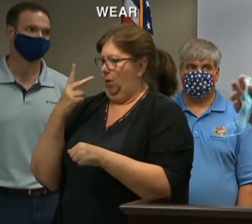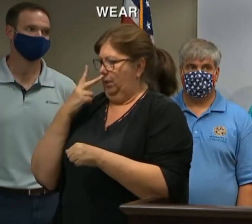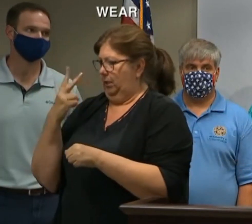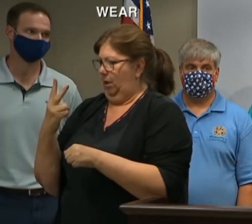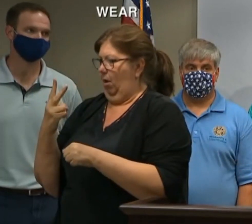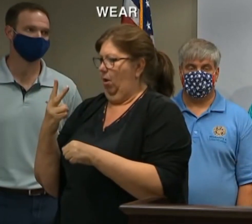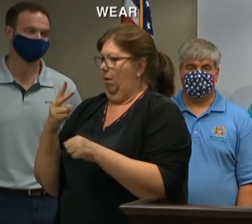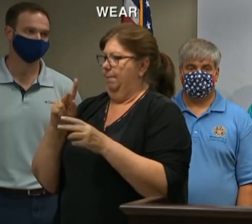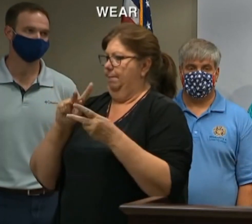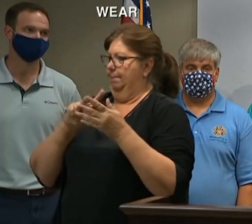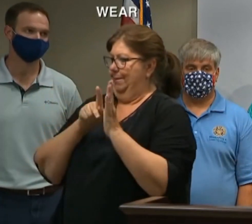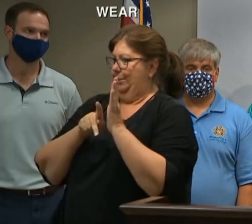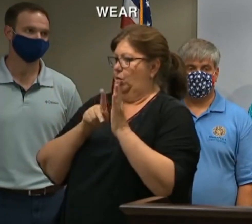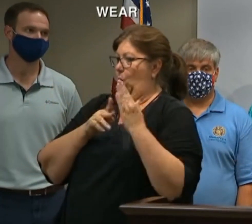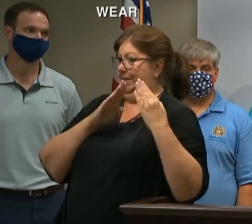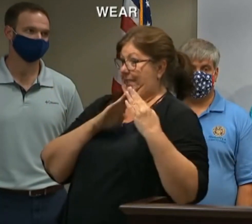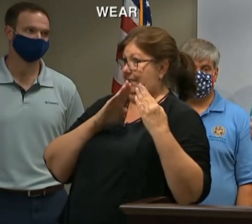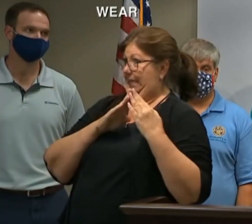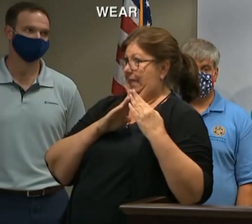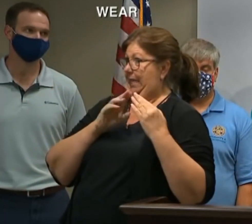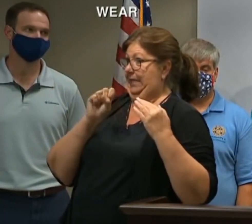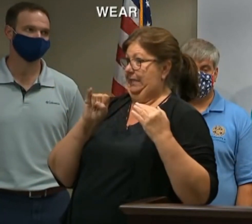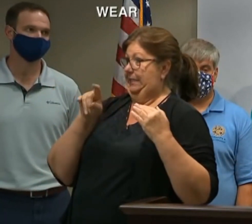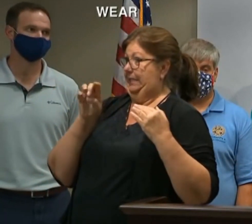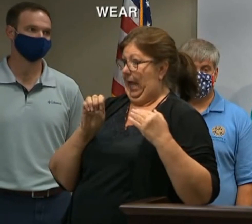city side um but there's multiple locations where it